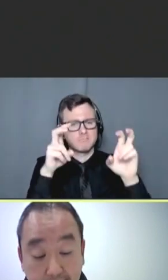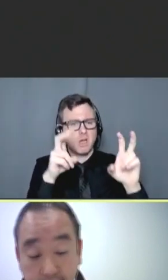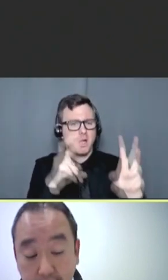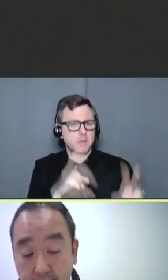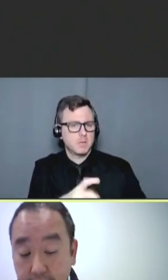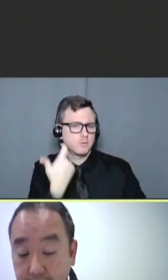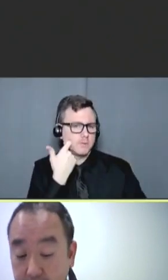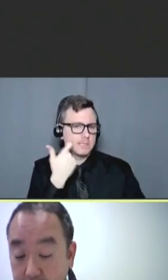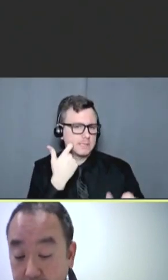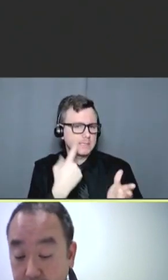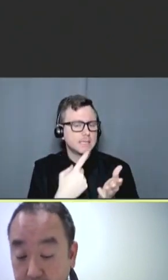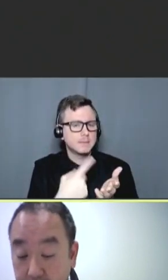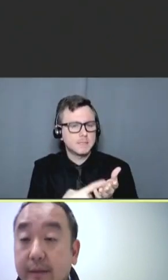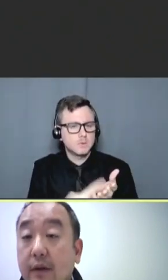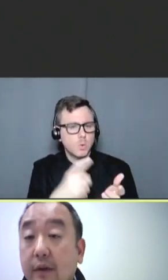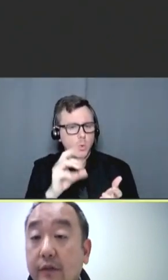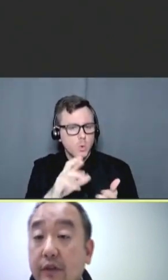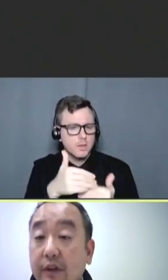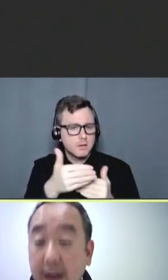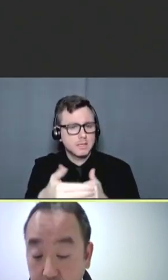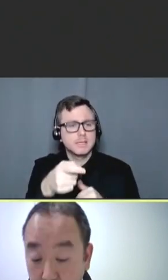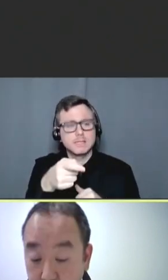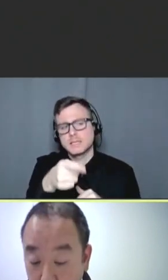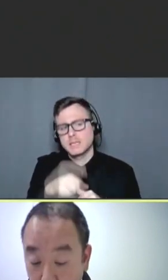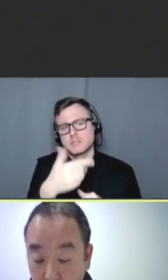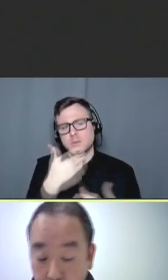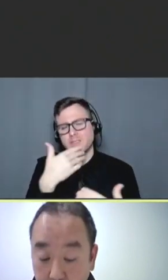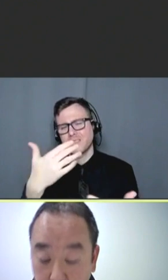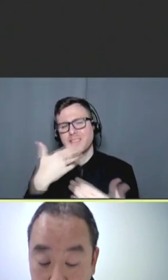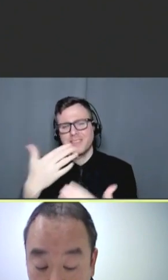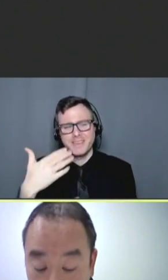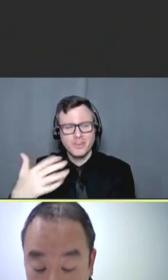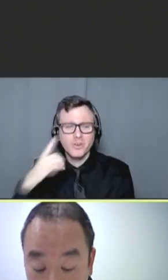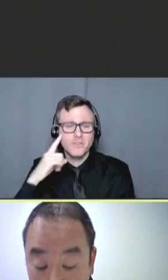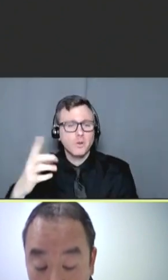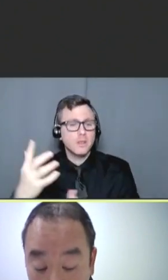in the earlier slide. And the next slide. Here's just a thank you for the opportunity to share our